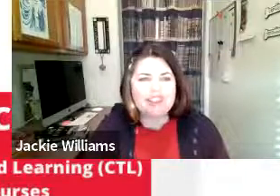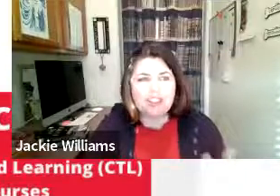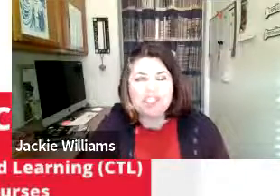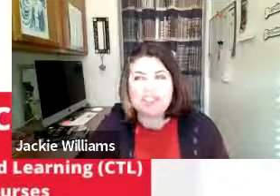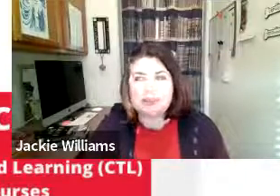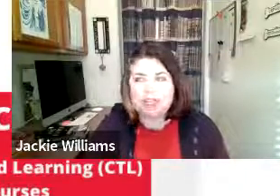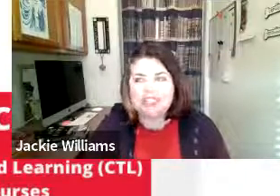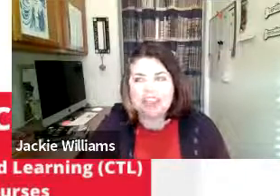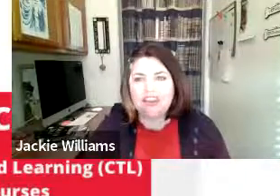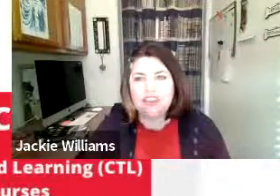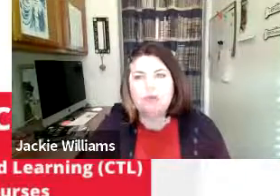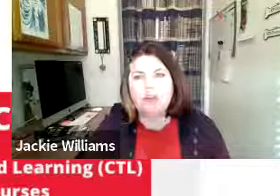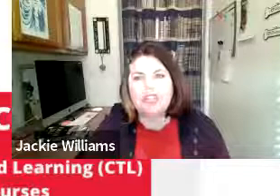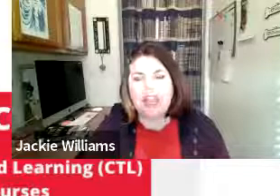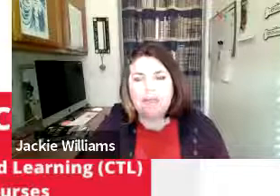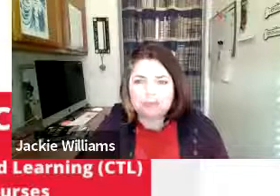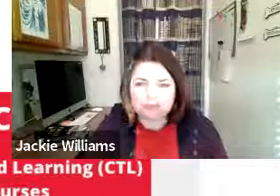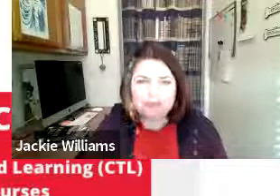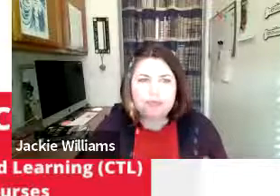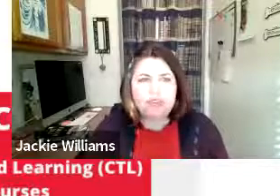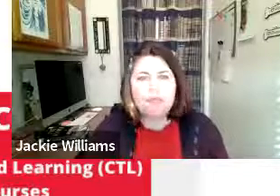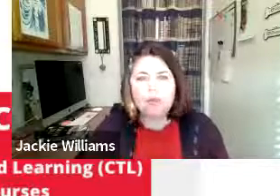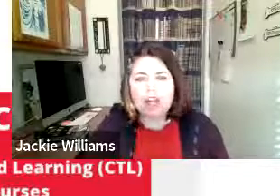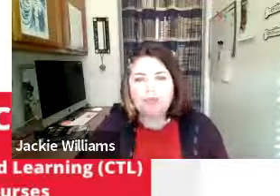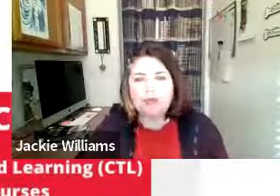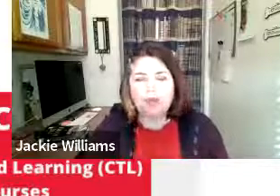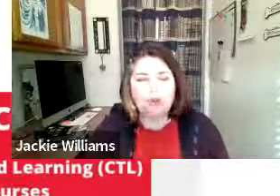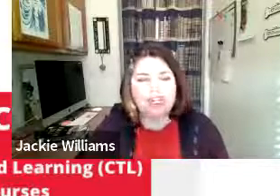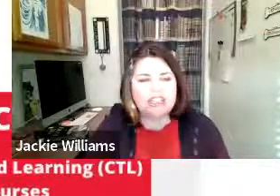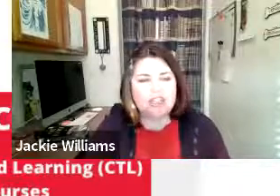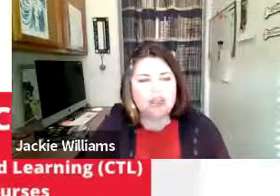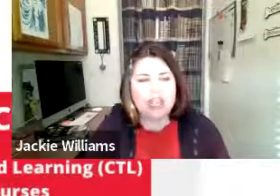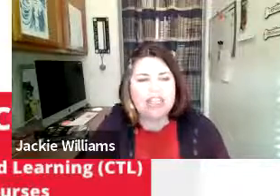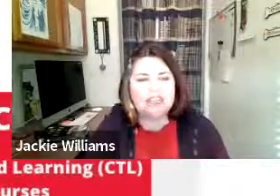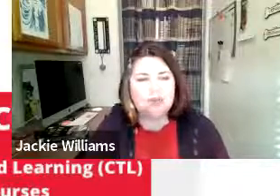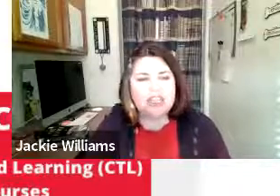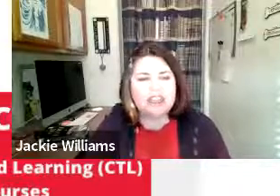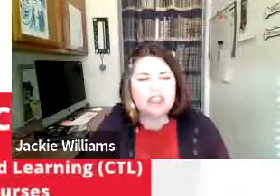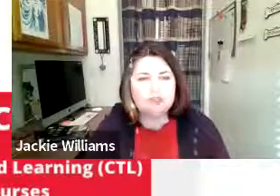the logistics of putting together this prototype. But we are going to be rewording this a little bit. And so one of the things